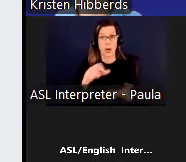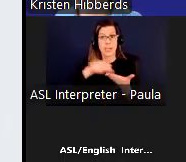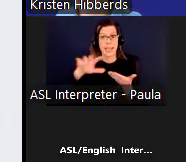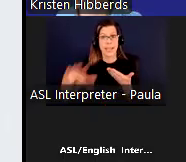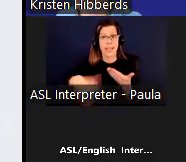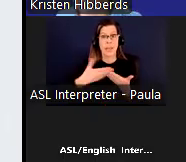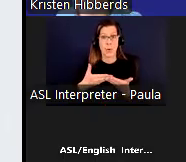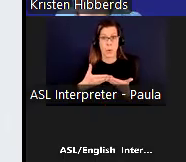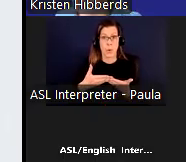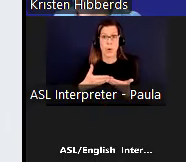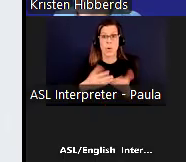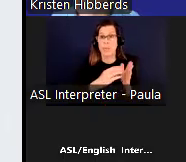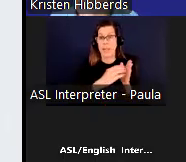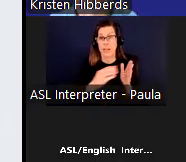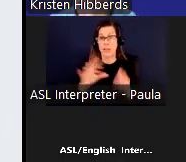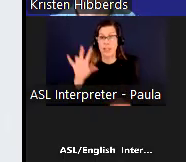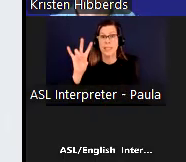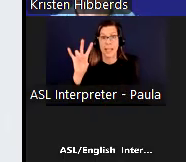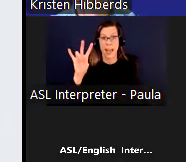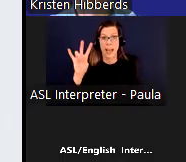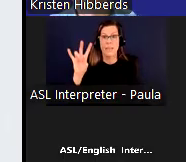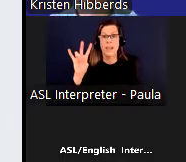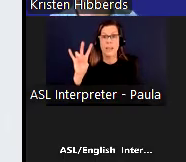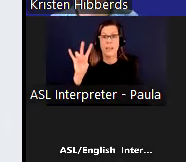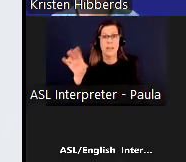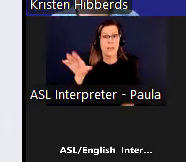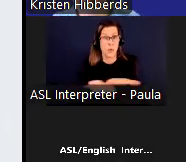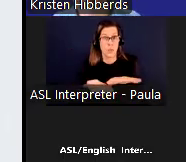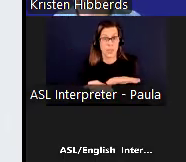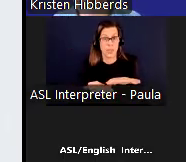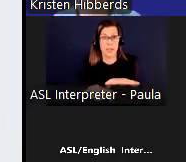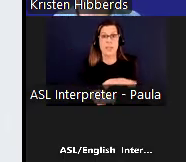taking out the entire Section 7 in its entirety,